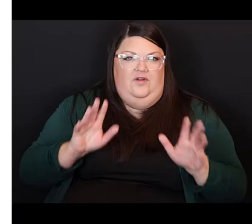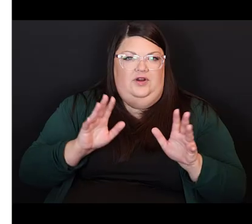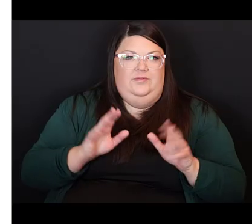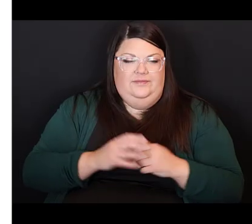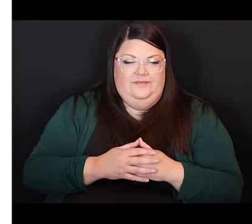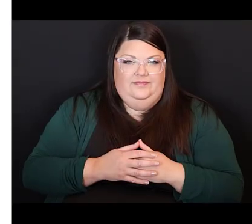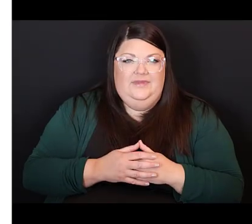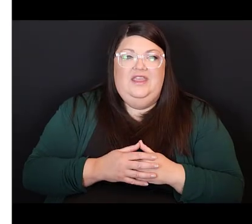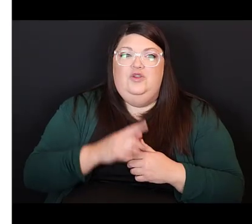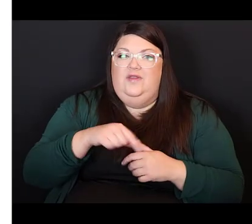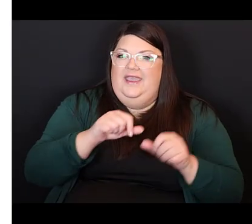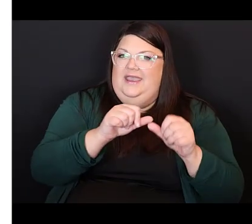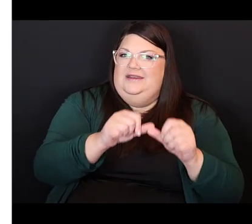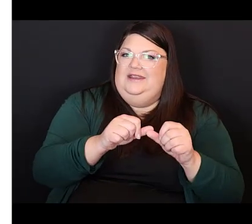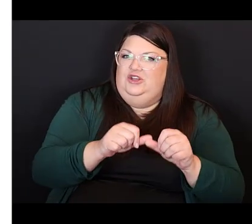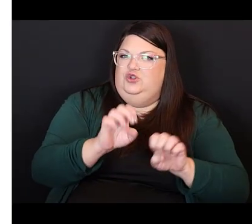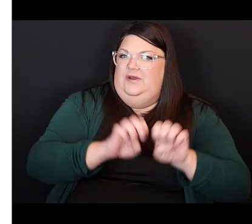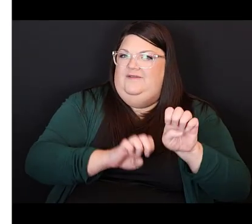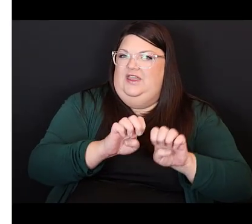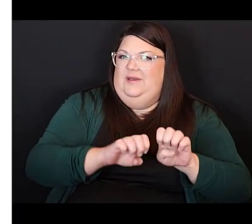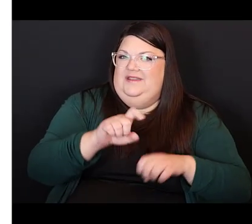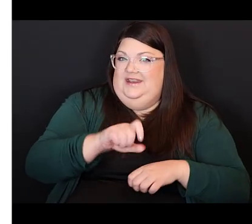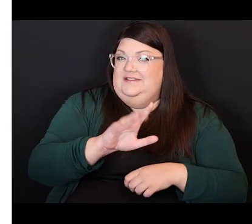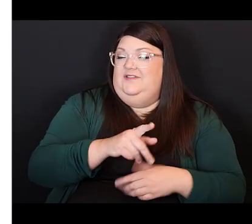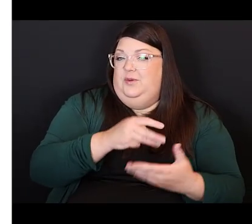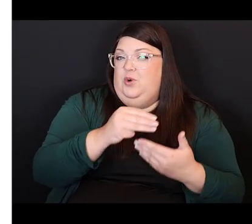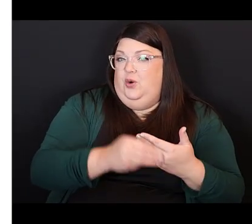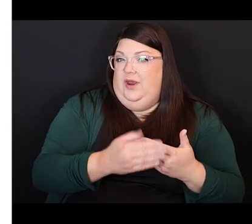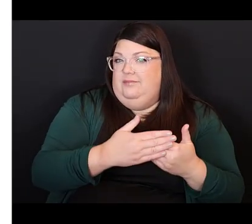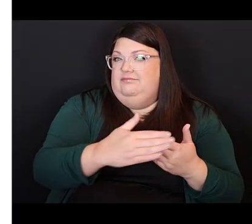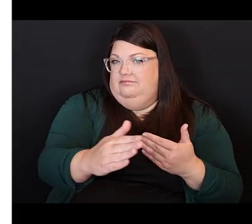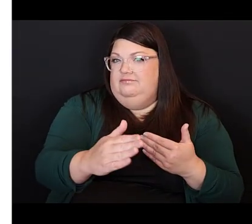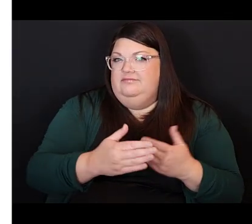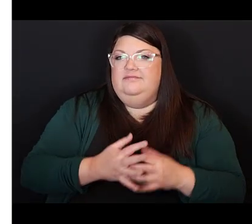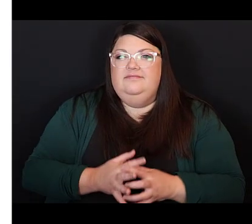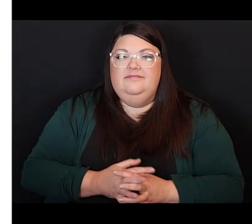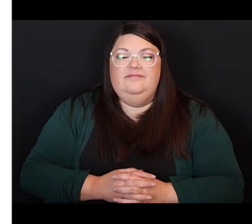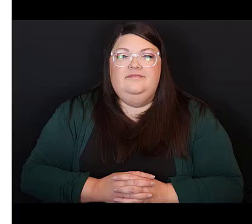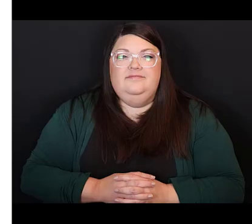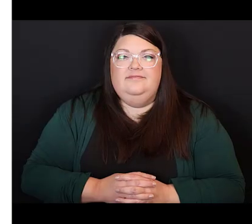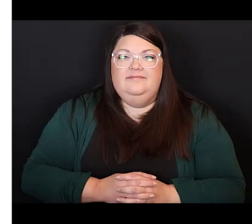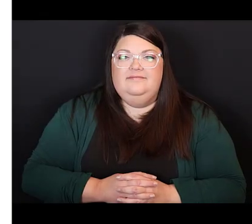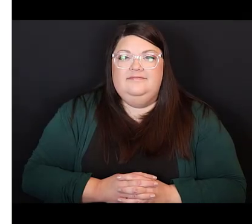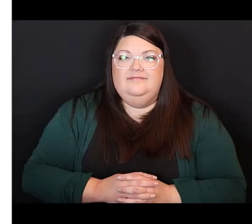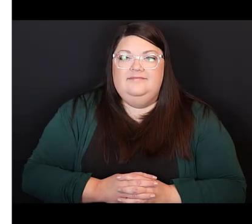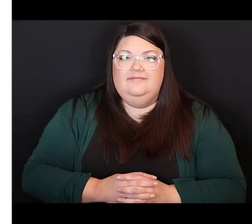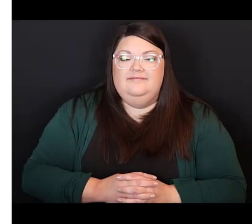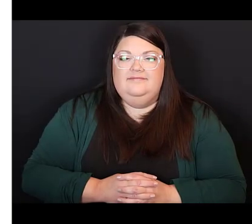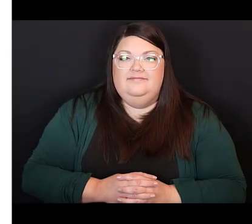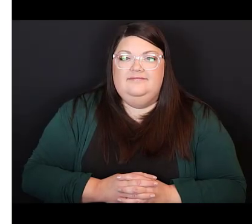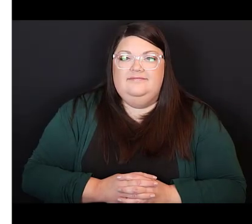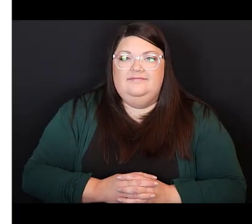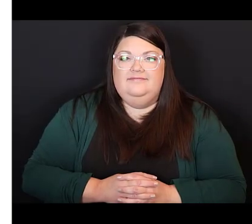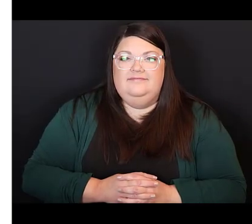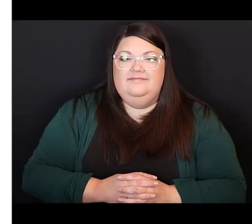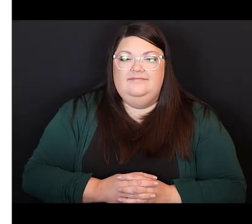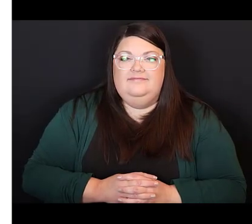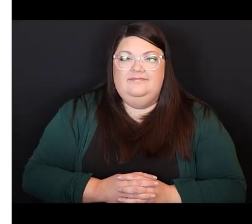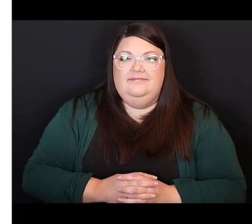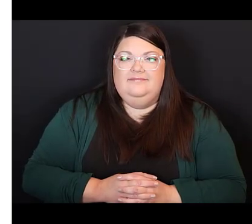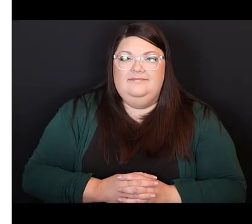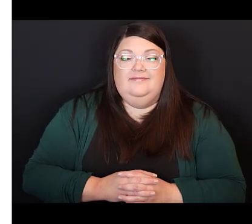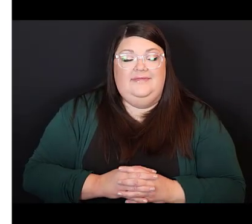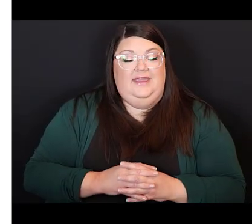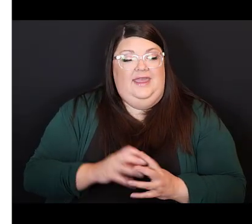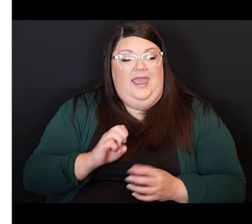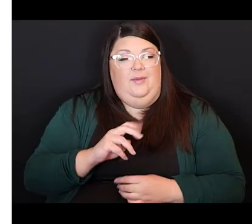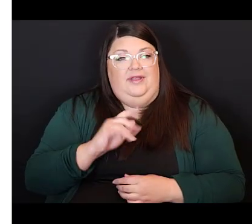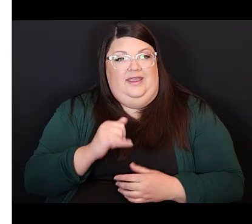learn and evaluate the needs of their program. [Emily] Emily again. Turning to Beanca, what